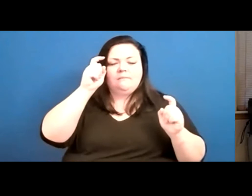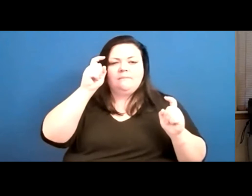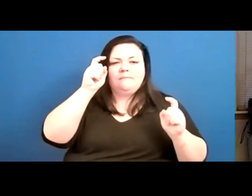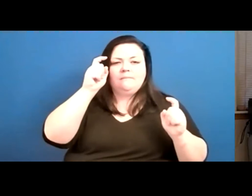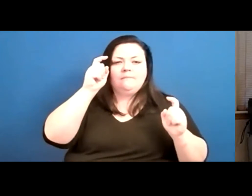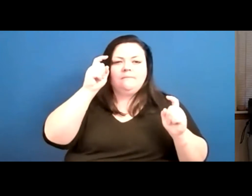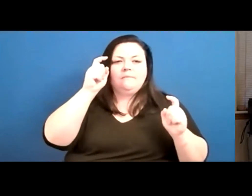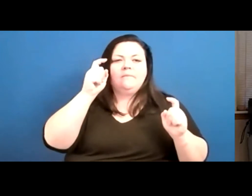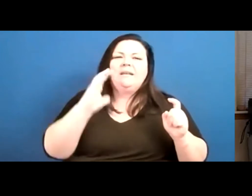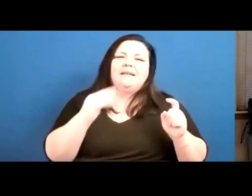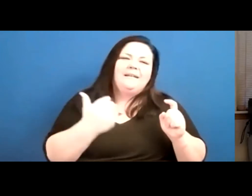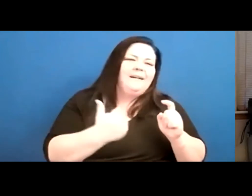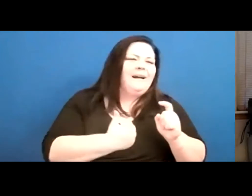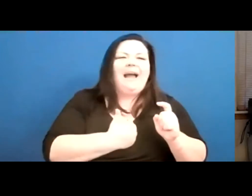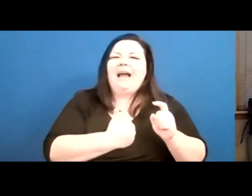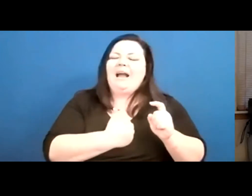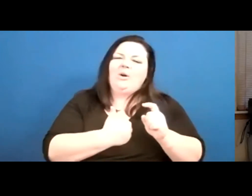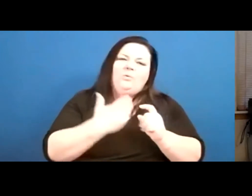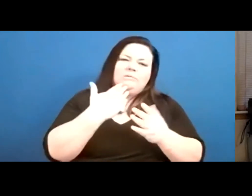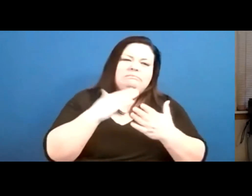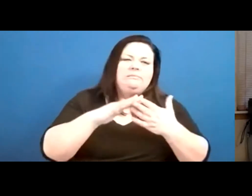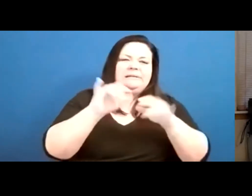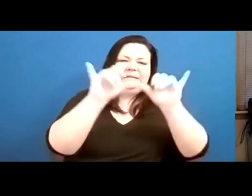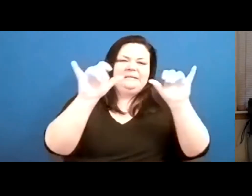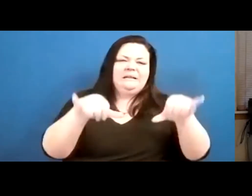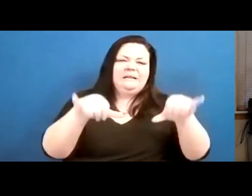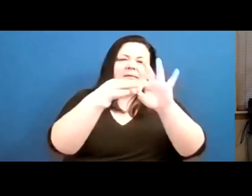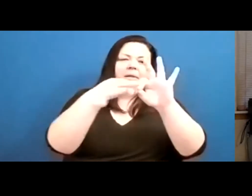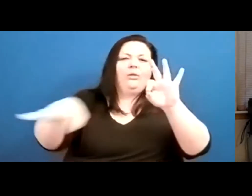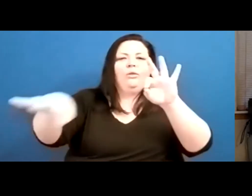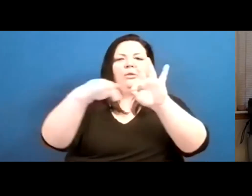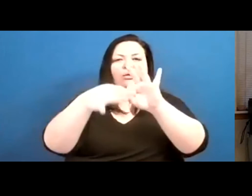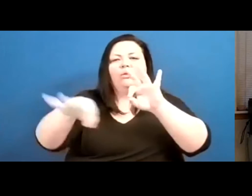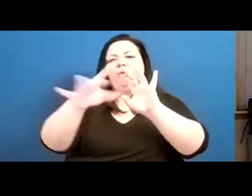our faulty/ system of sentences, gestures.//